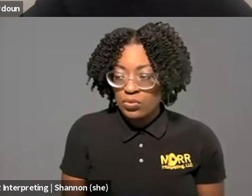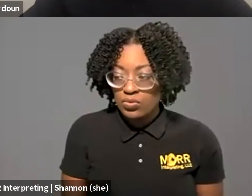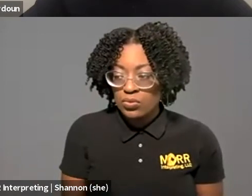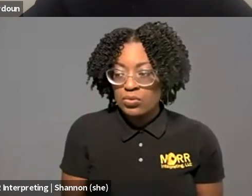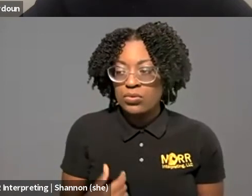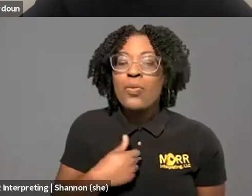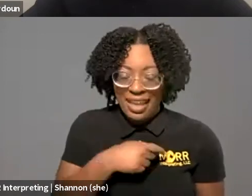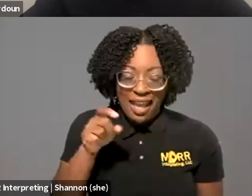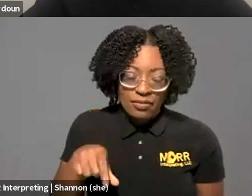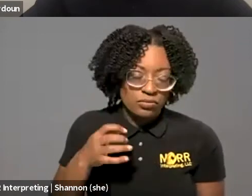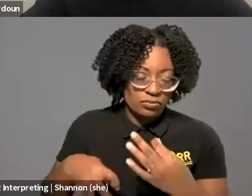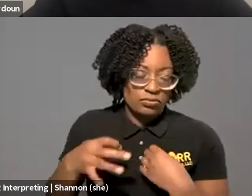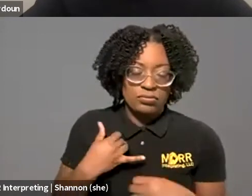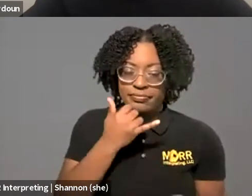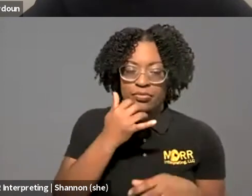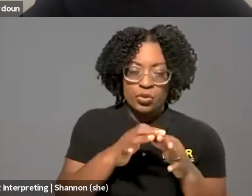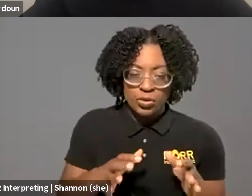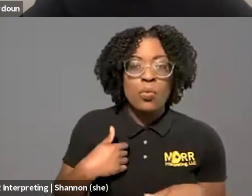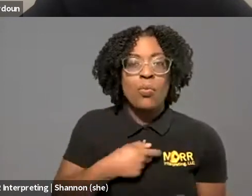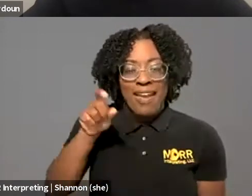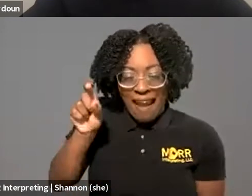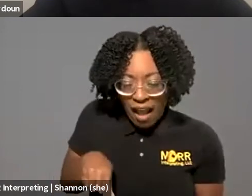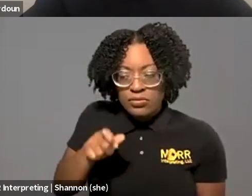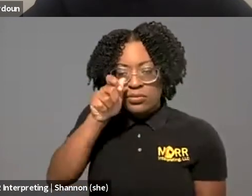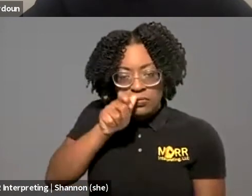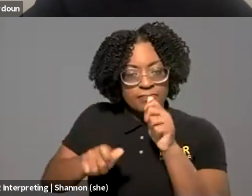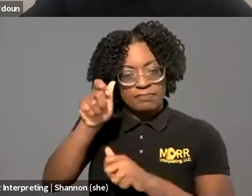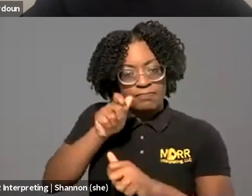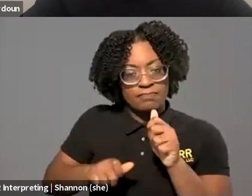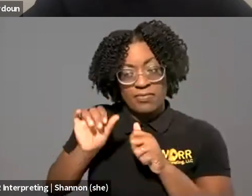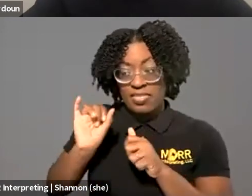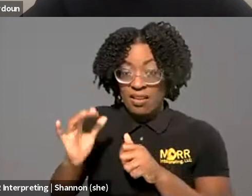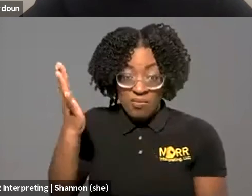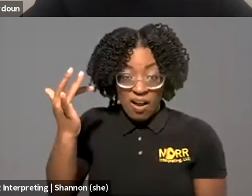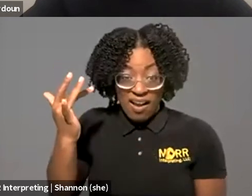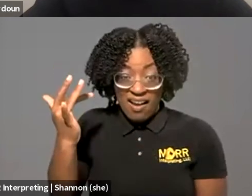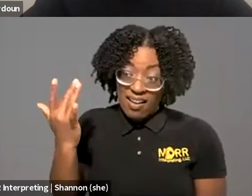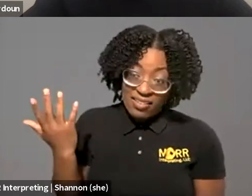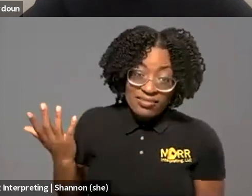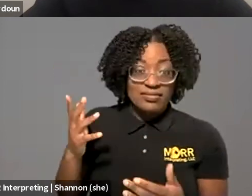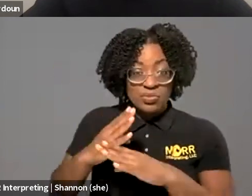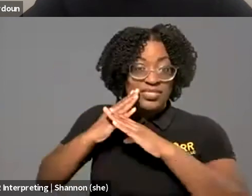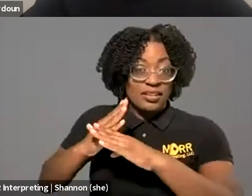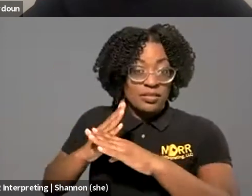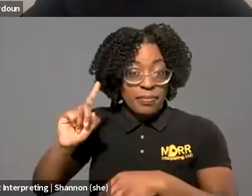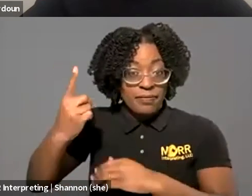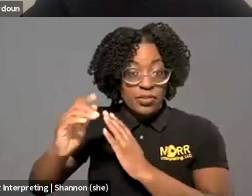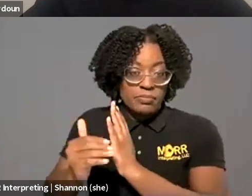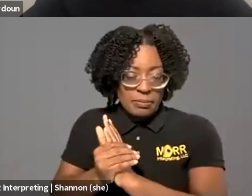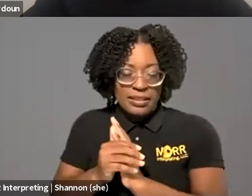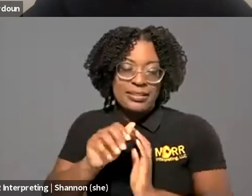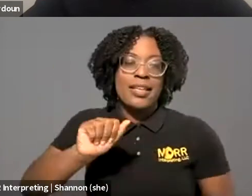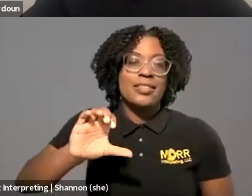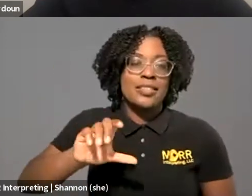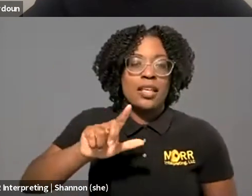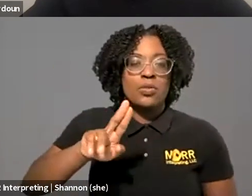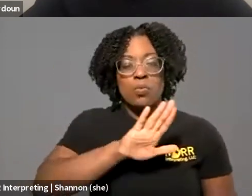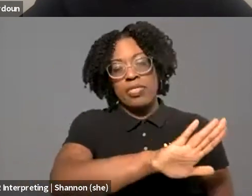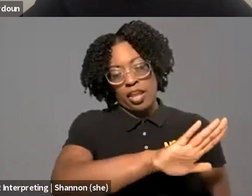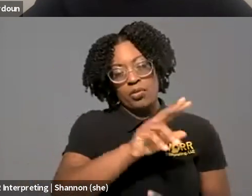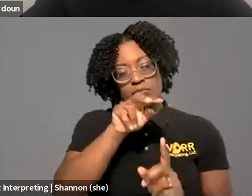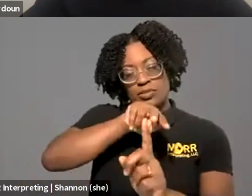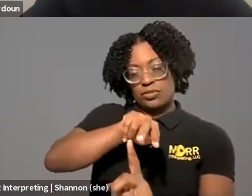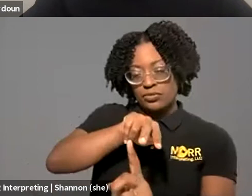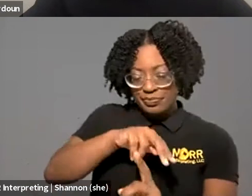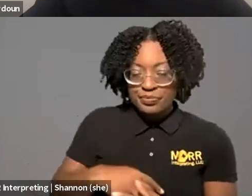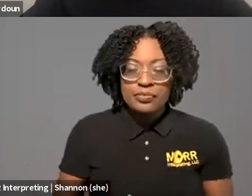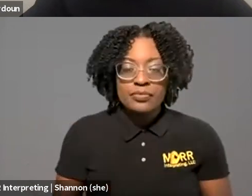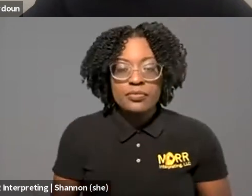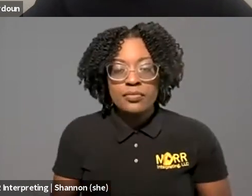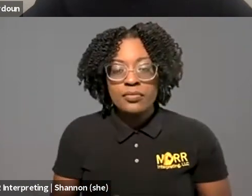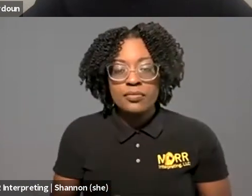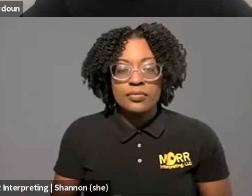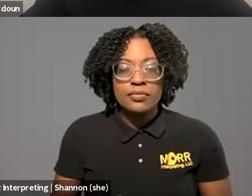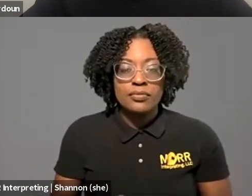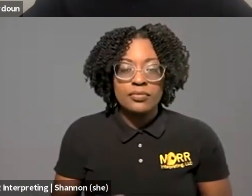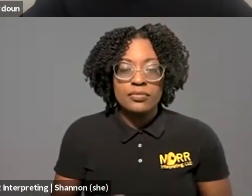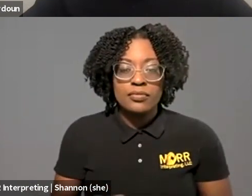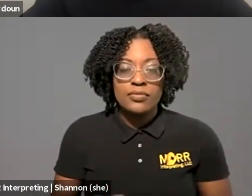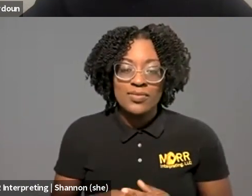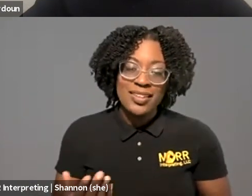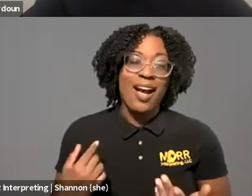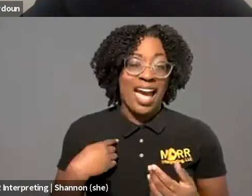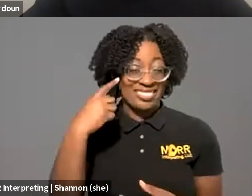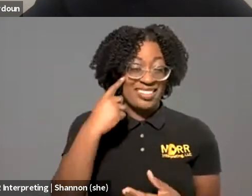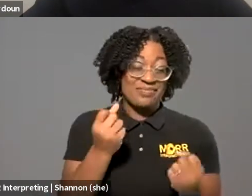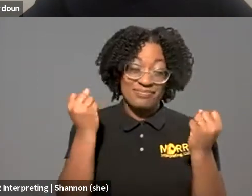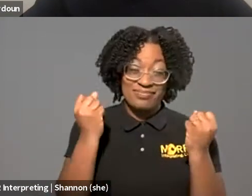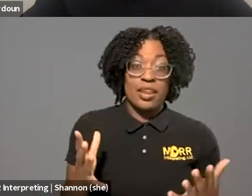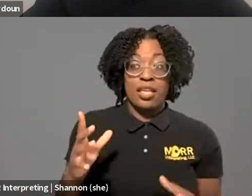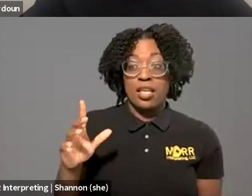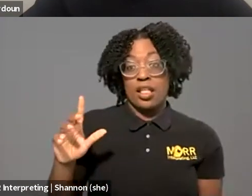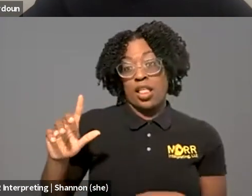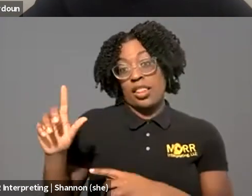Unfortunately, that First Amendment fundamentalism is still the normative understanding of the First Amendment in liberal circles and I think that it's important for us to start to interrogate that thinking about it from a legal realist outcome-based perspective understanding the harms taking place and understanding that -- as scholarship will tell you, there are other countries around the world that take different